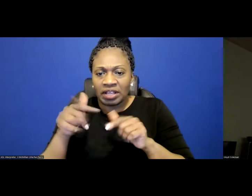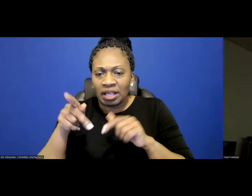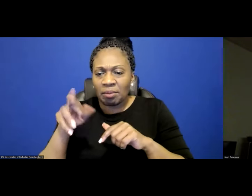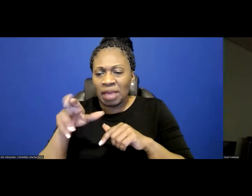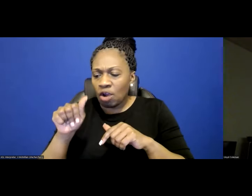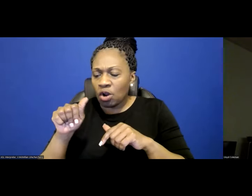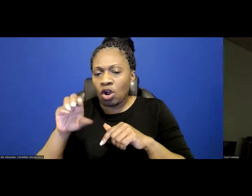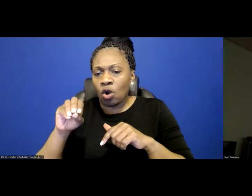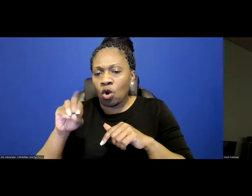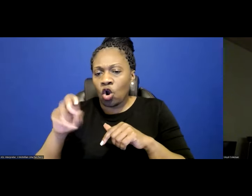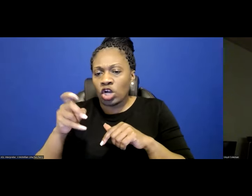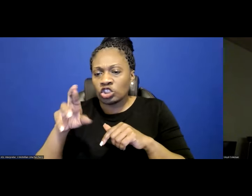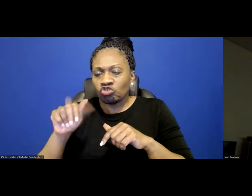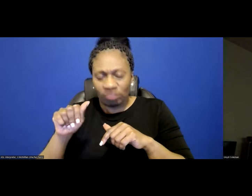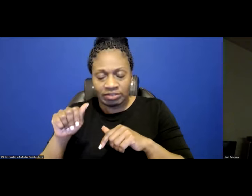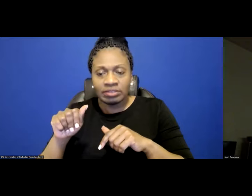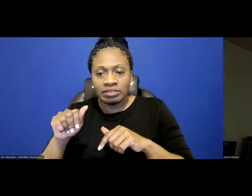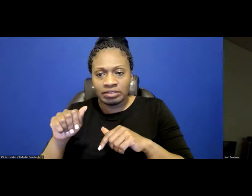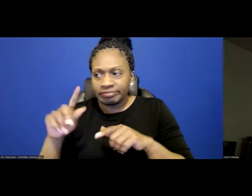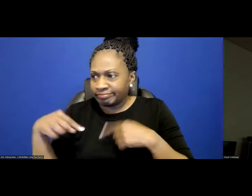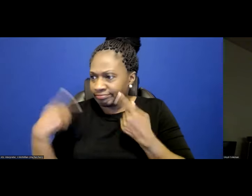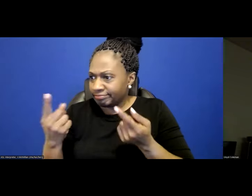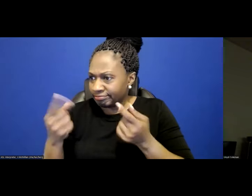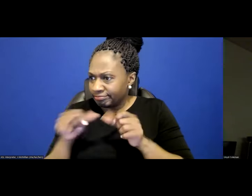And the Paraorchestra has been going for a little over 10 years.